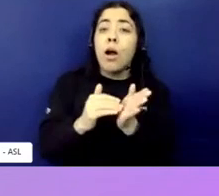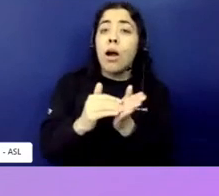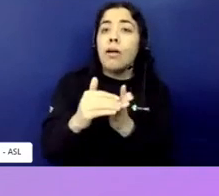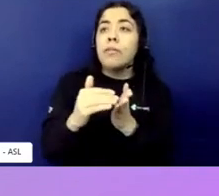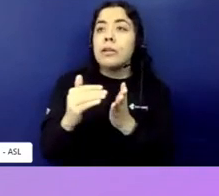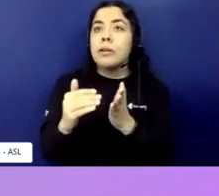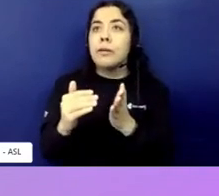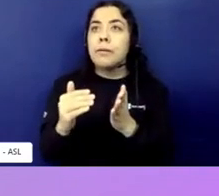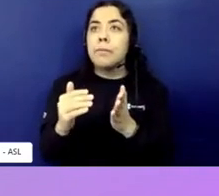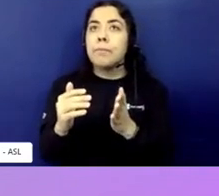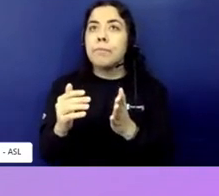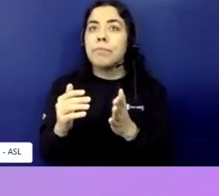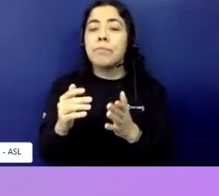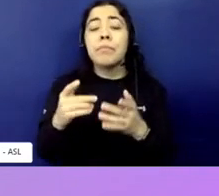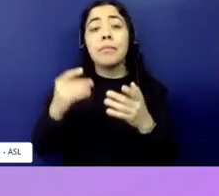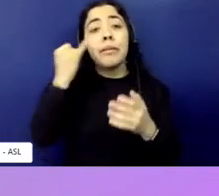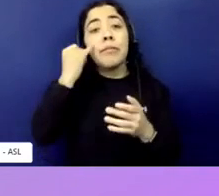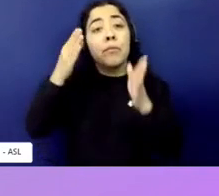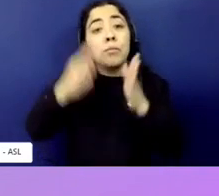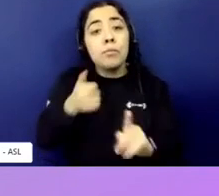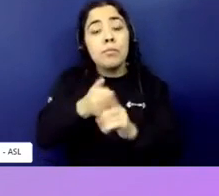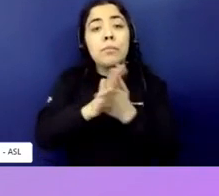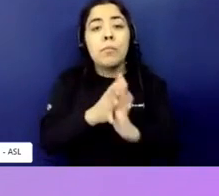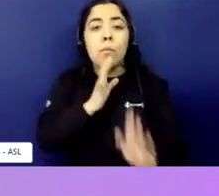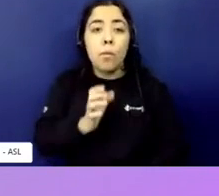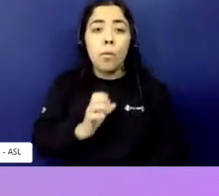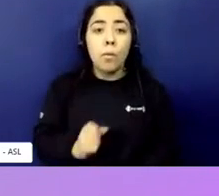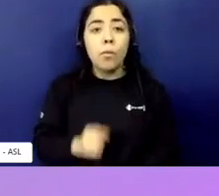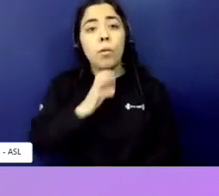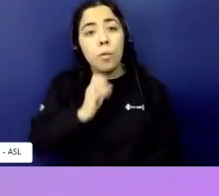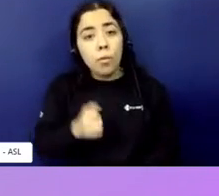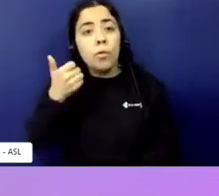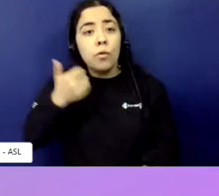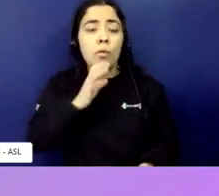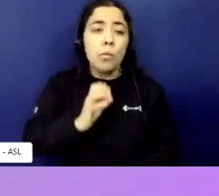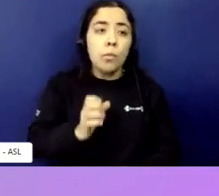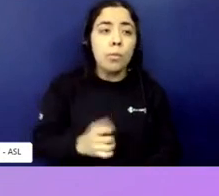little bit more benign of a lot these things are